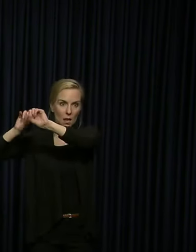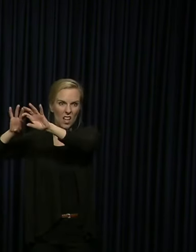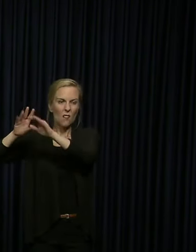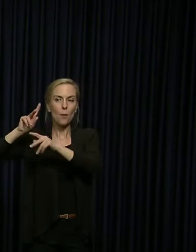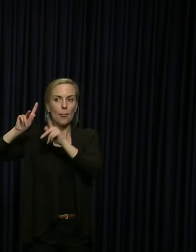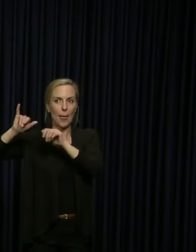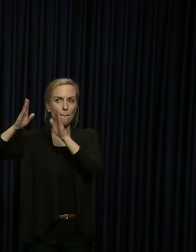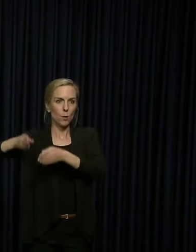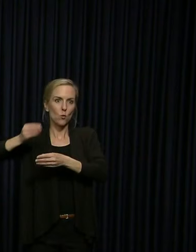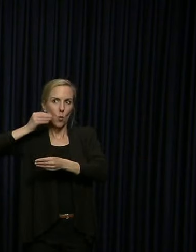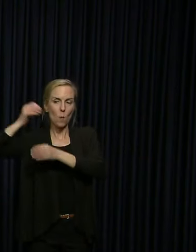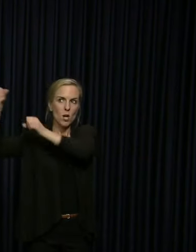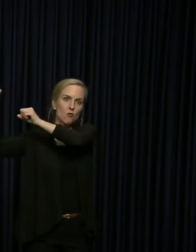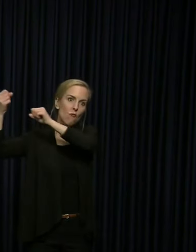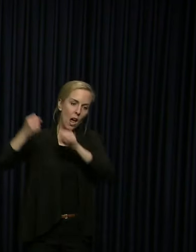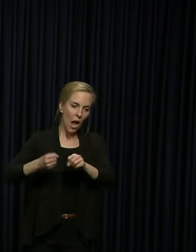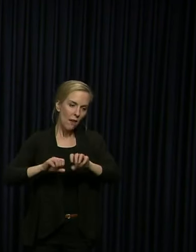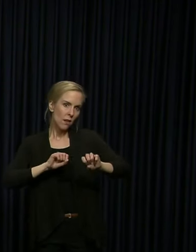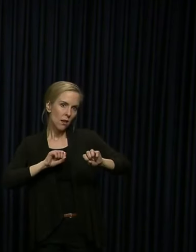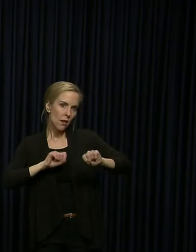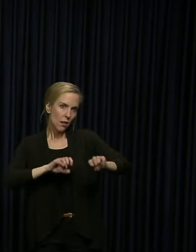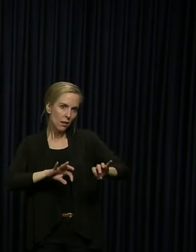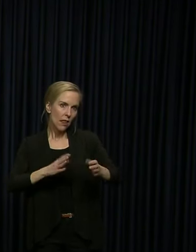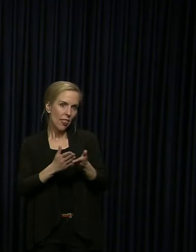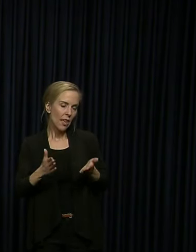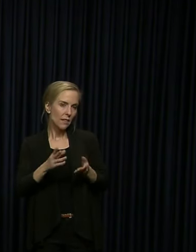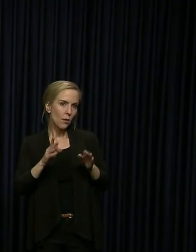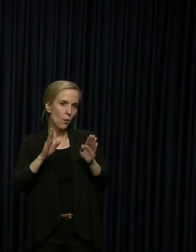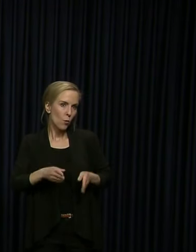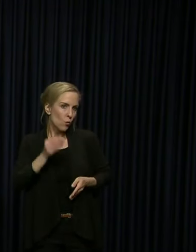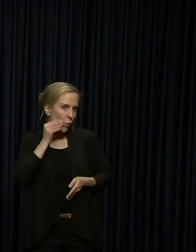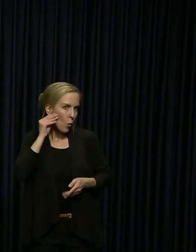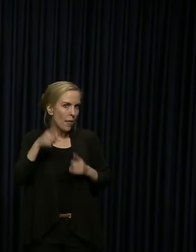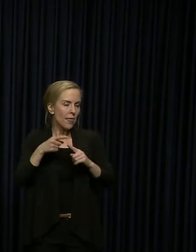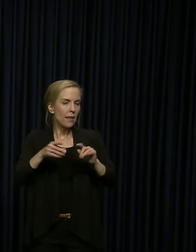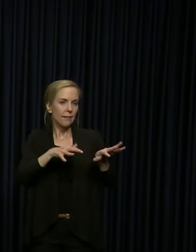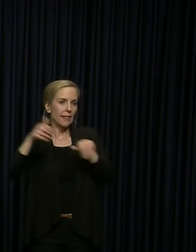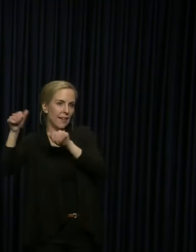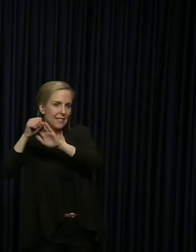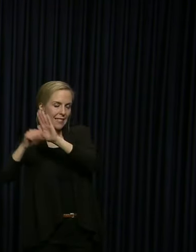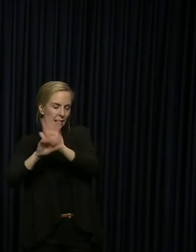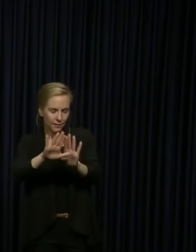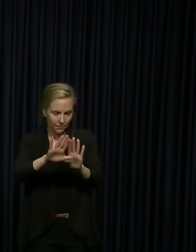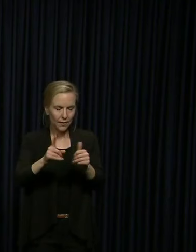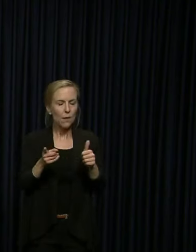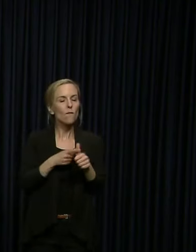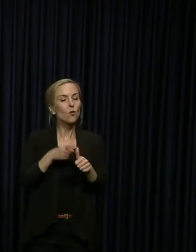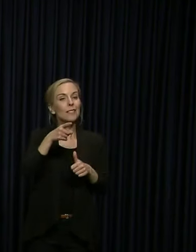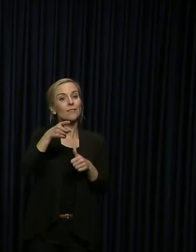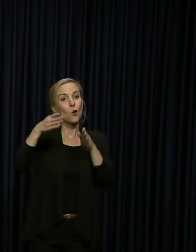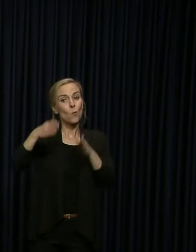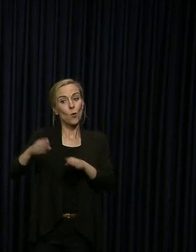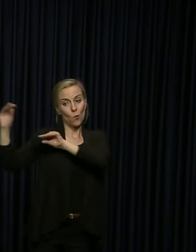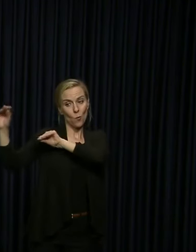MIGHT BE ARTIFICIALLY LOW BASED ON EITHER A LACK OF TESTING OR IT BEING THE HAVE BELIEVED THAT